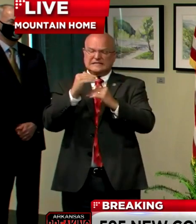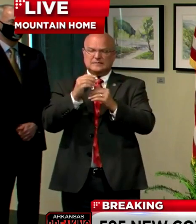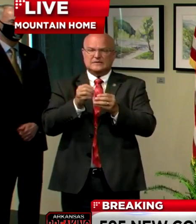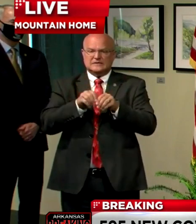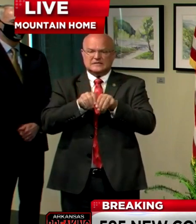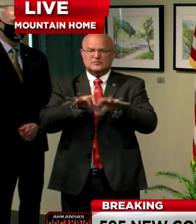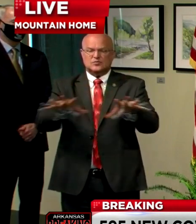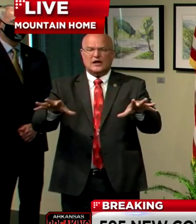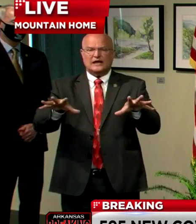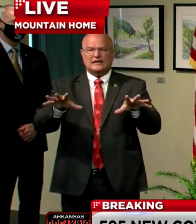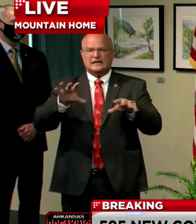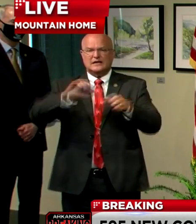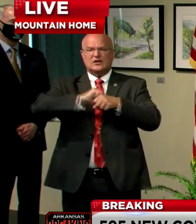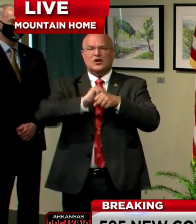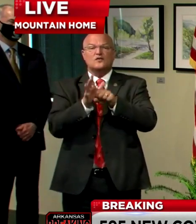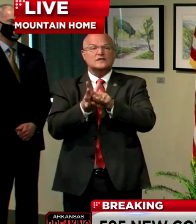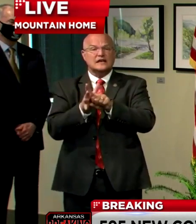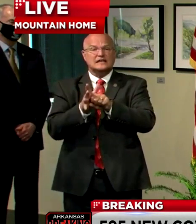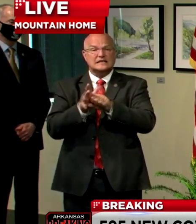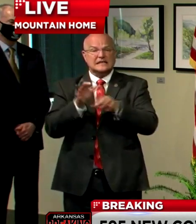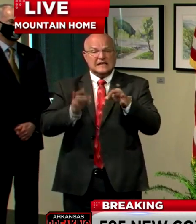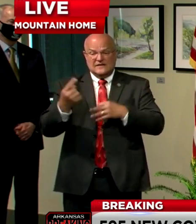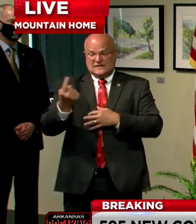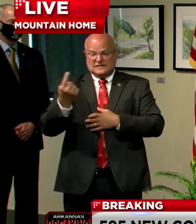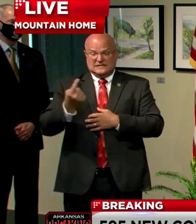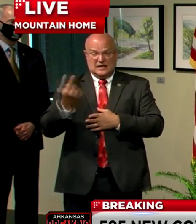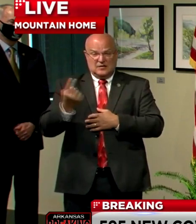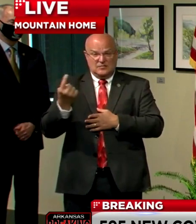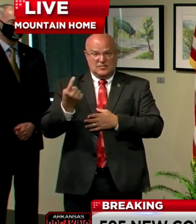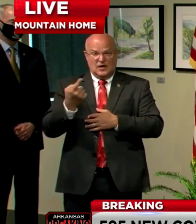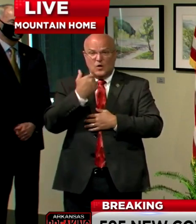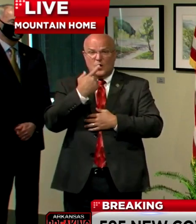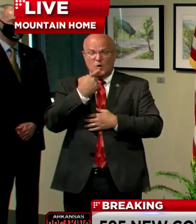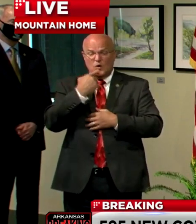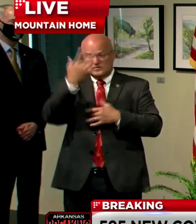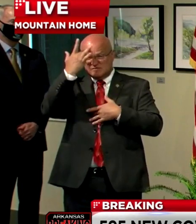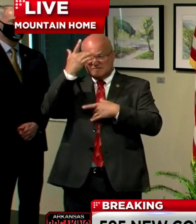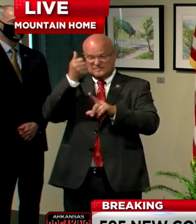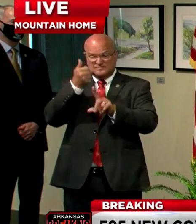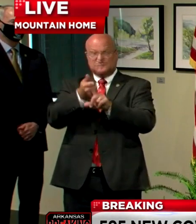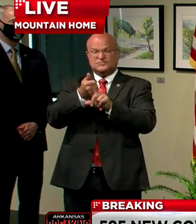SUCH AS WASHING HANDS AVOIDING GOING OUT IF YOUR SOMATIC ETC., WE KNOW WE CAN LIMIT THE SPREAD